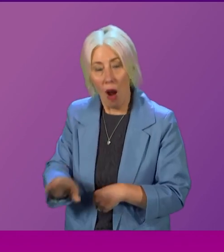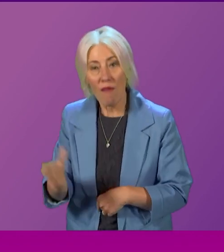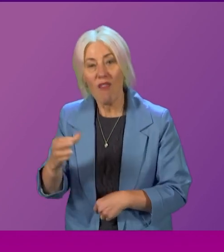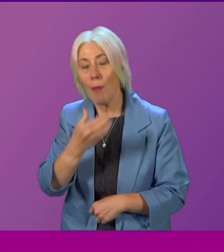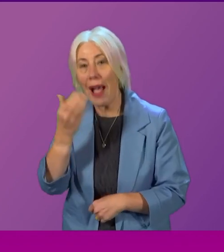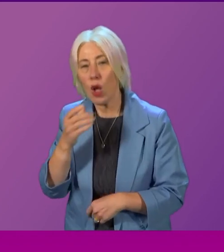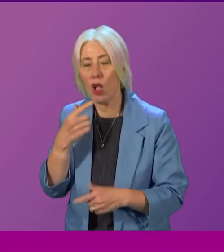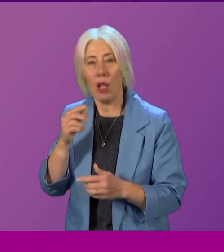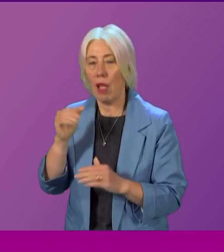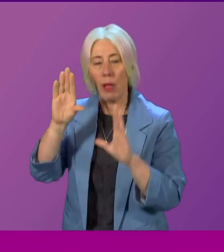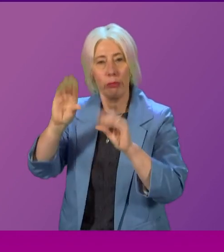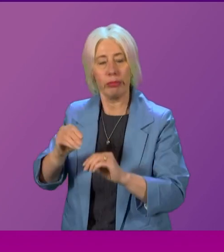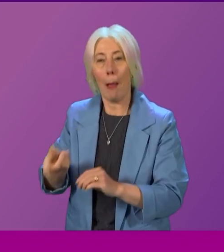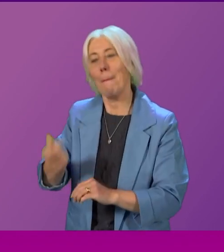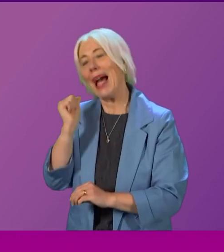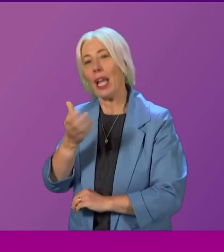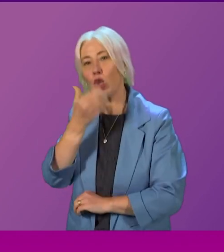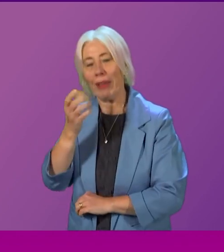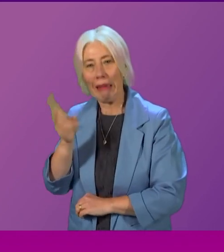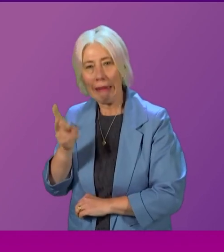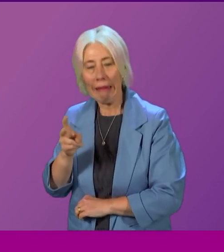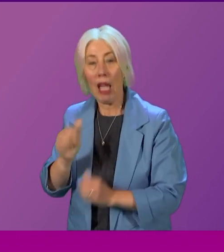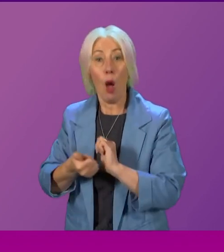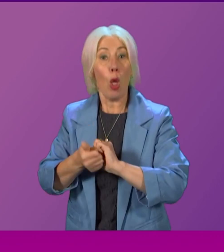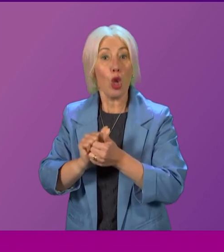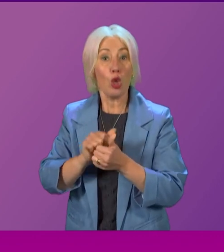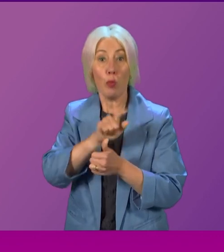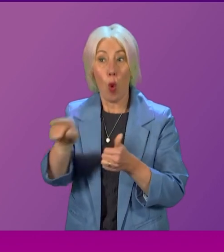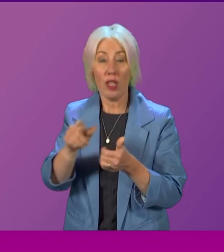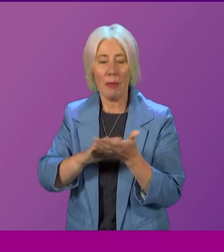Sports sponsorship provides alcohol companies with a prominent and highly attractive method